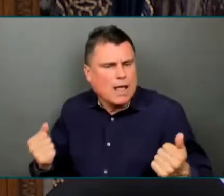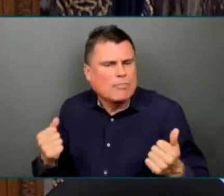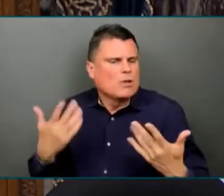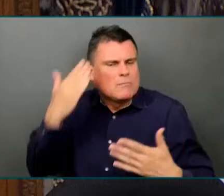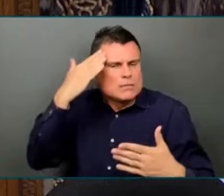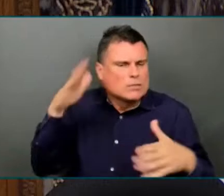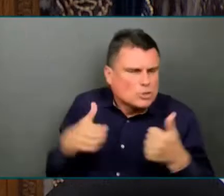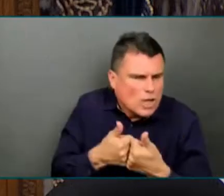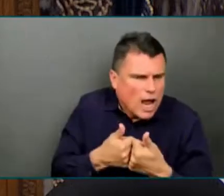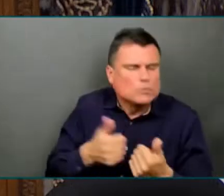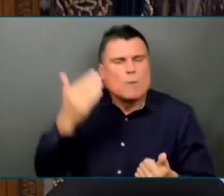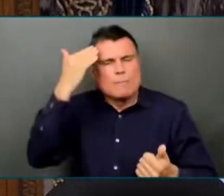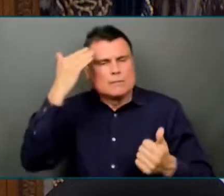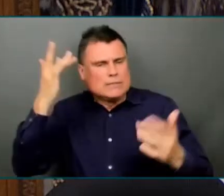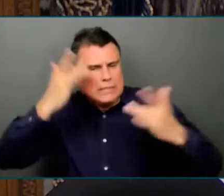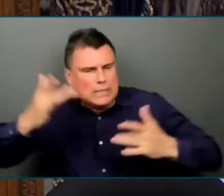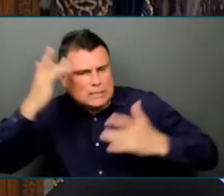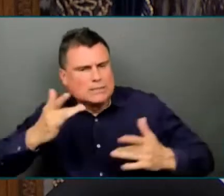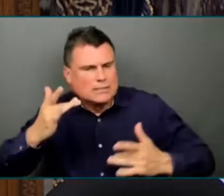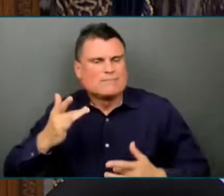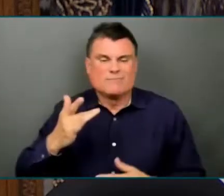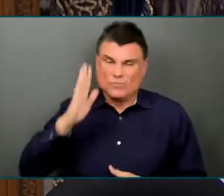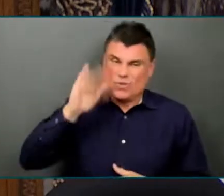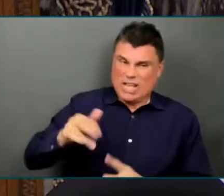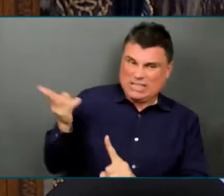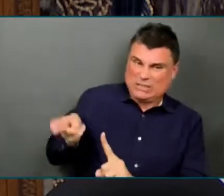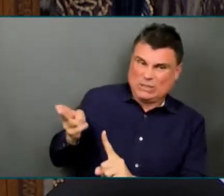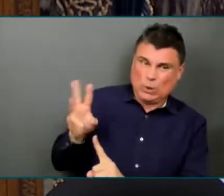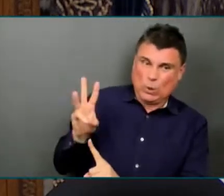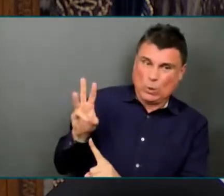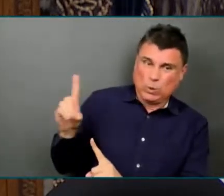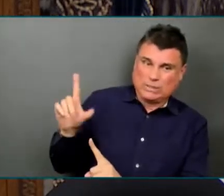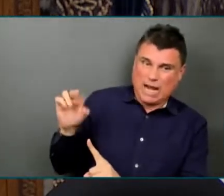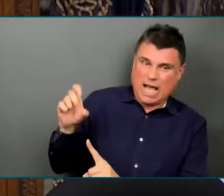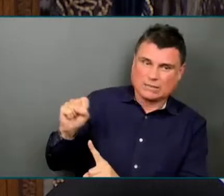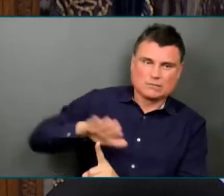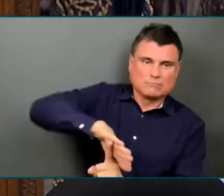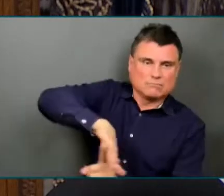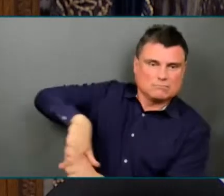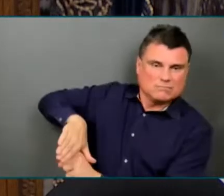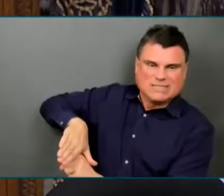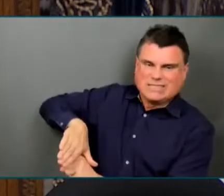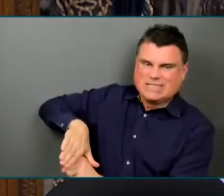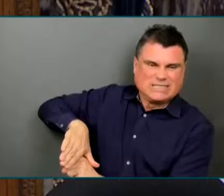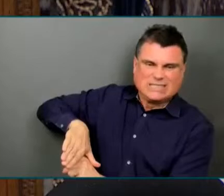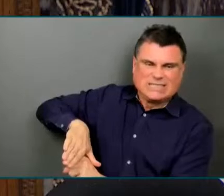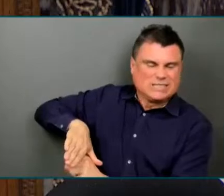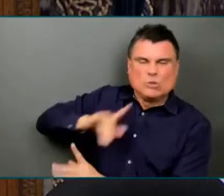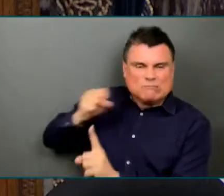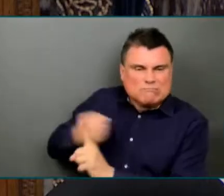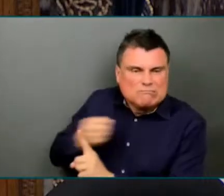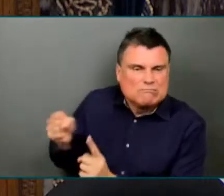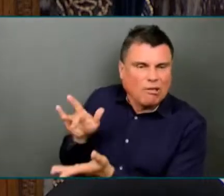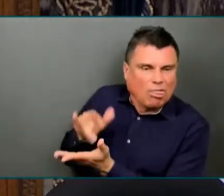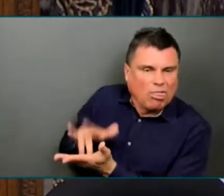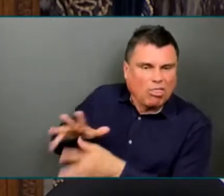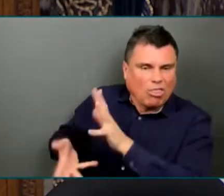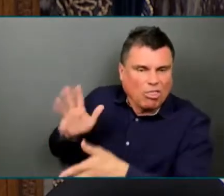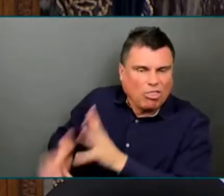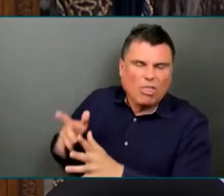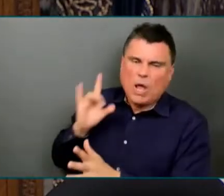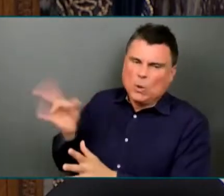with systemic abuse. In 2002, former provincial Ombudsperson Dulcie McCallum determined that